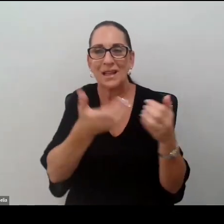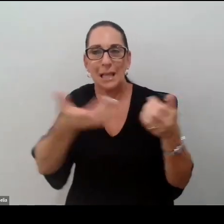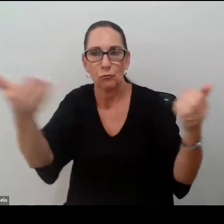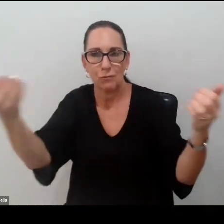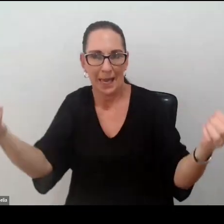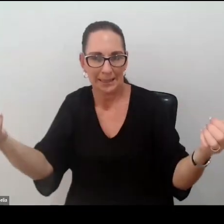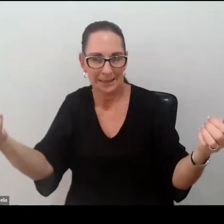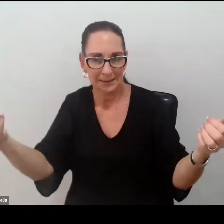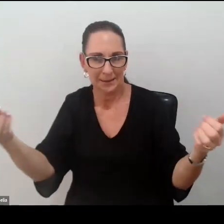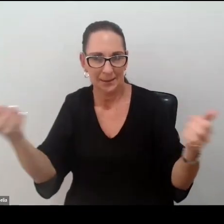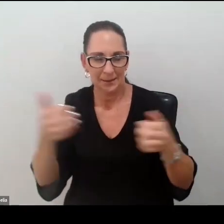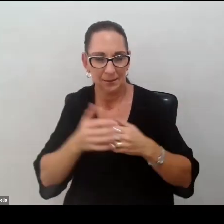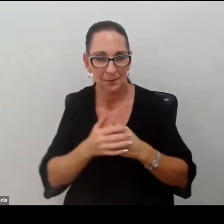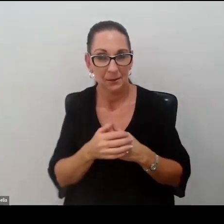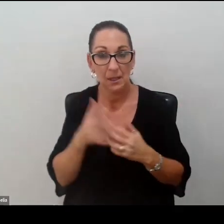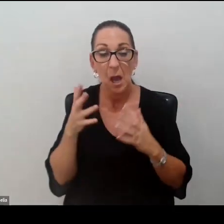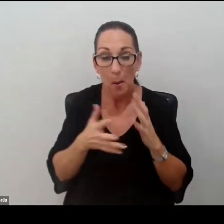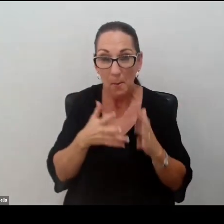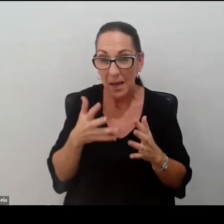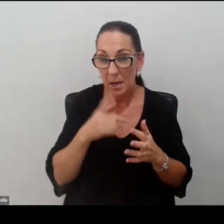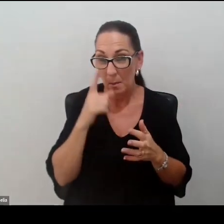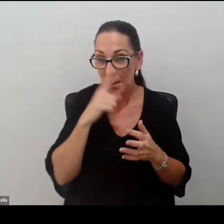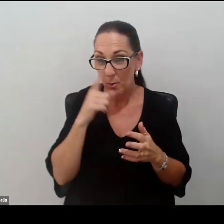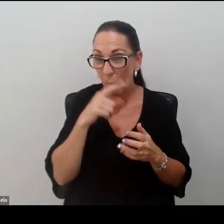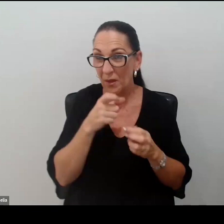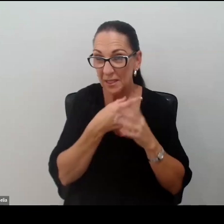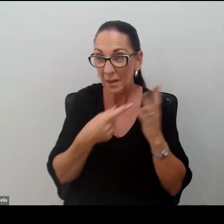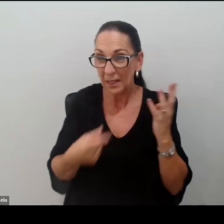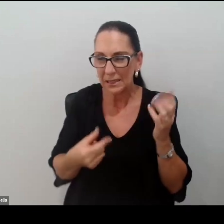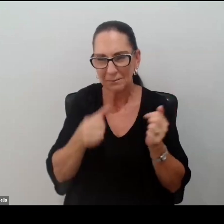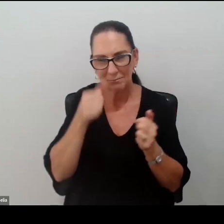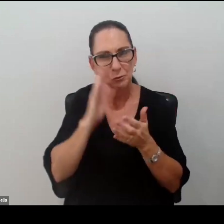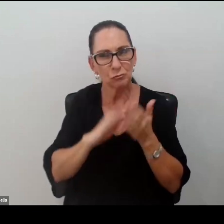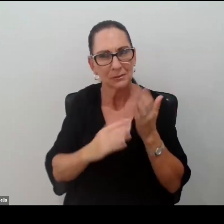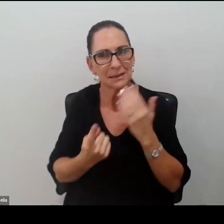He reported that while people with disabilities, experience of some forms of restrictive practice